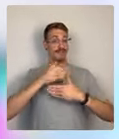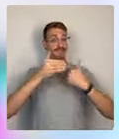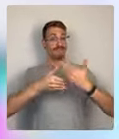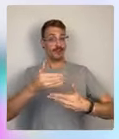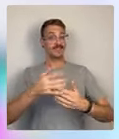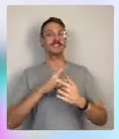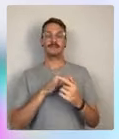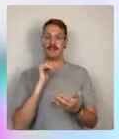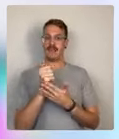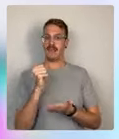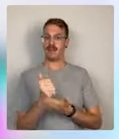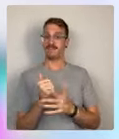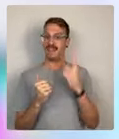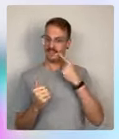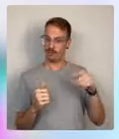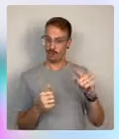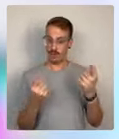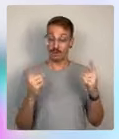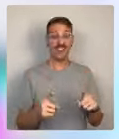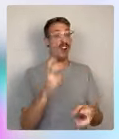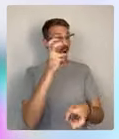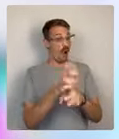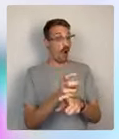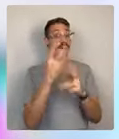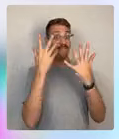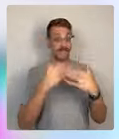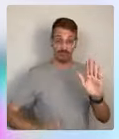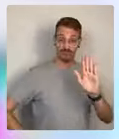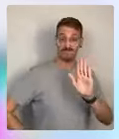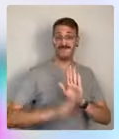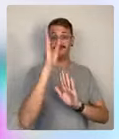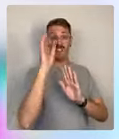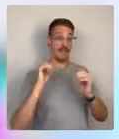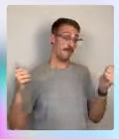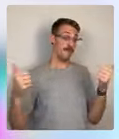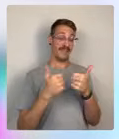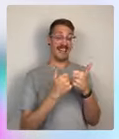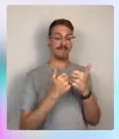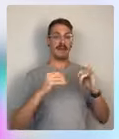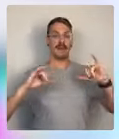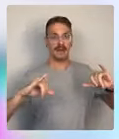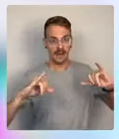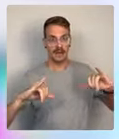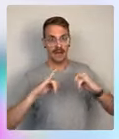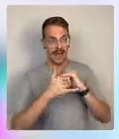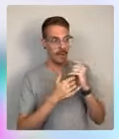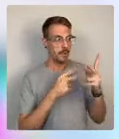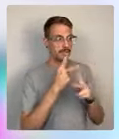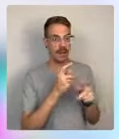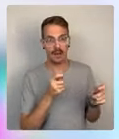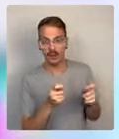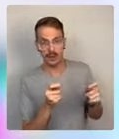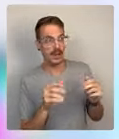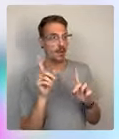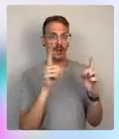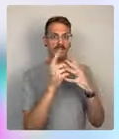and I think you guys would agree that it tends to be challenging once a game's fully developed to then have it be an afterthought.